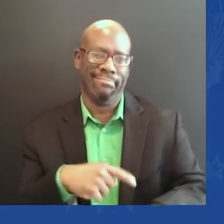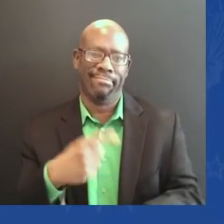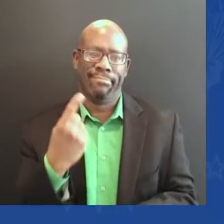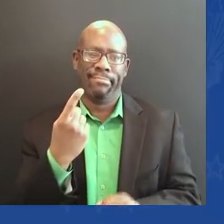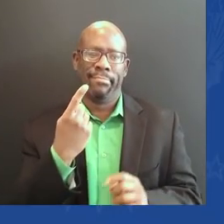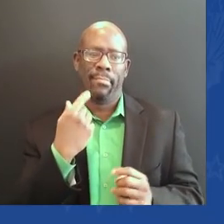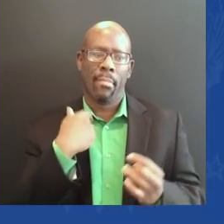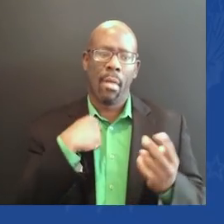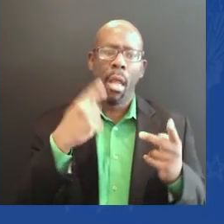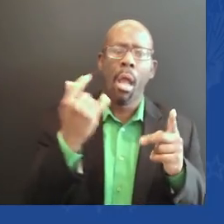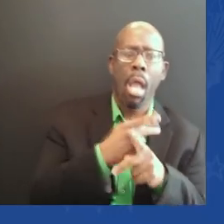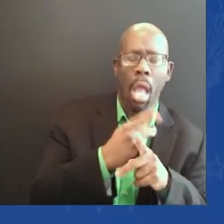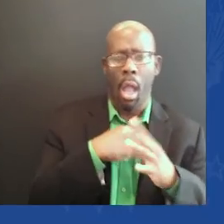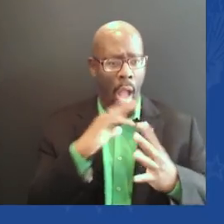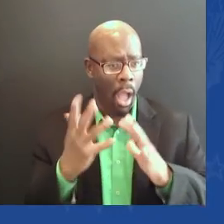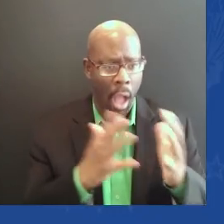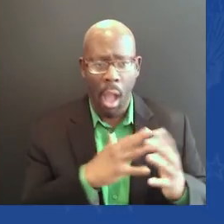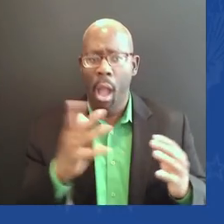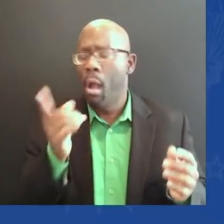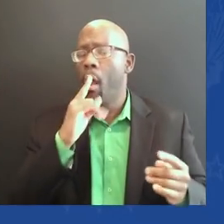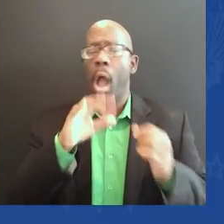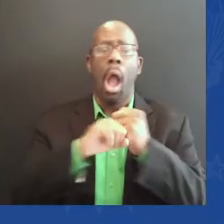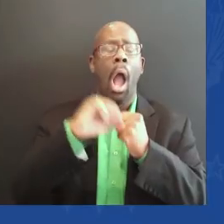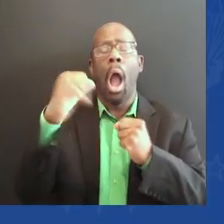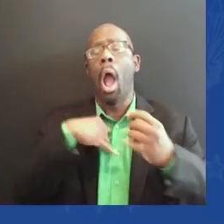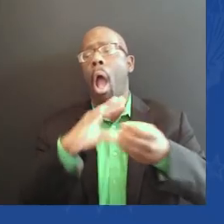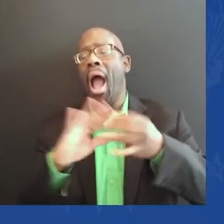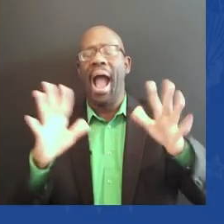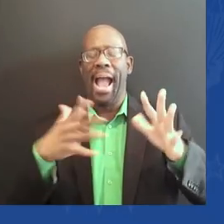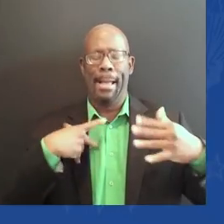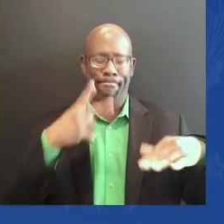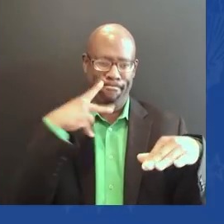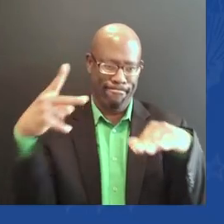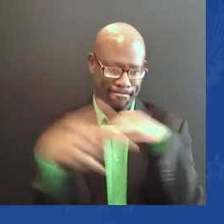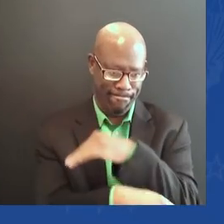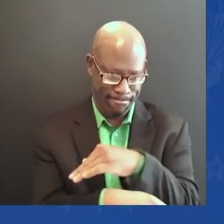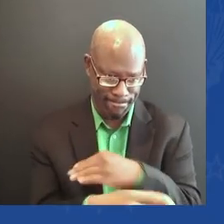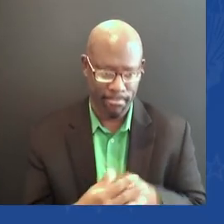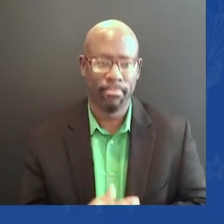Anyway, good evening. I believe we've had a series